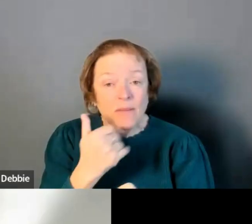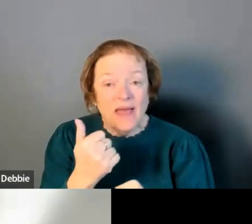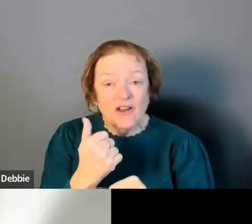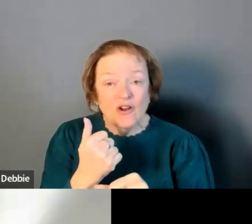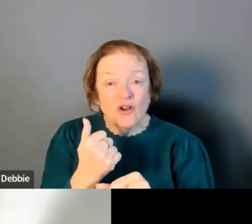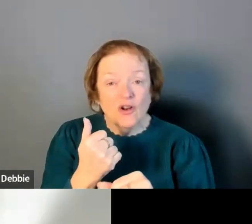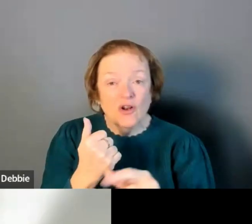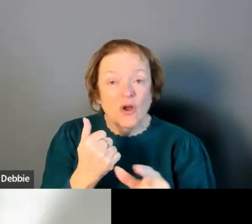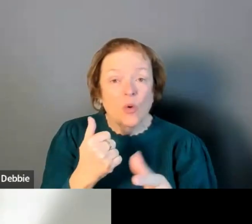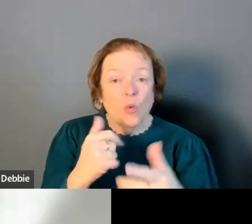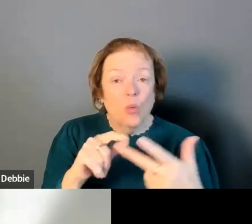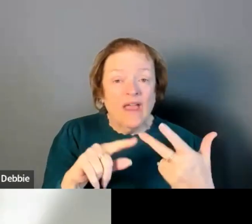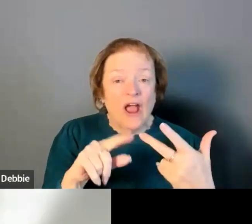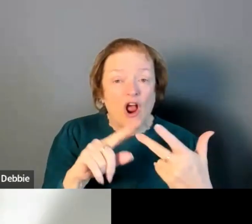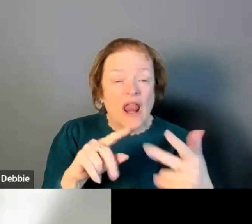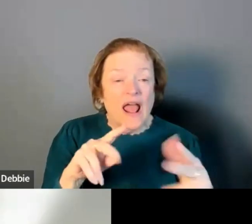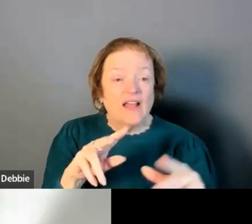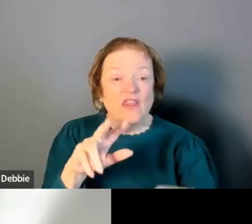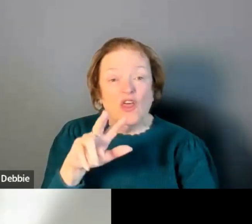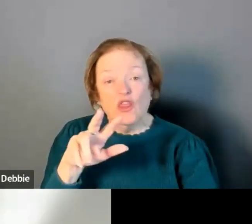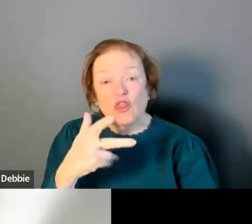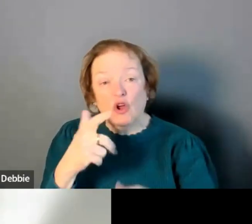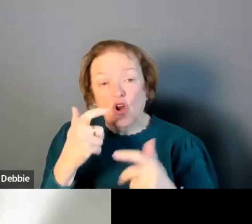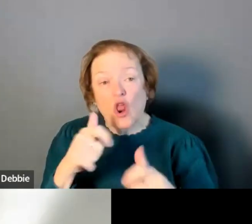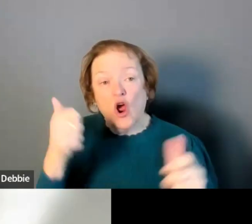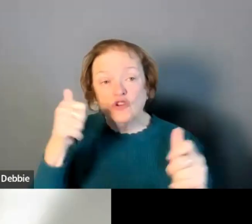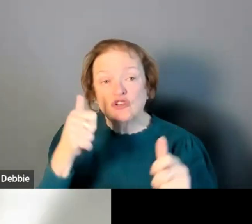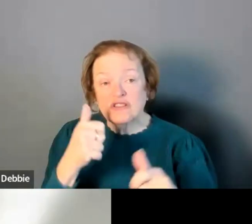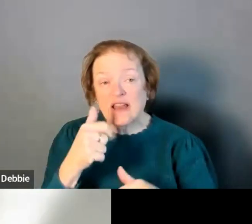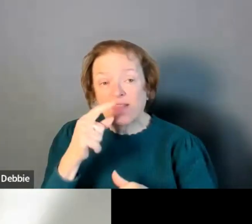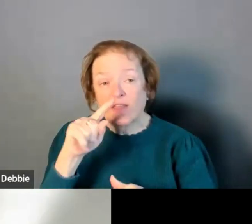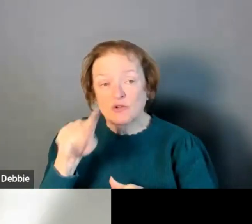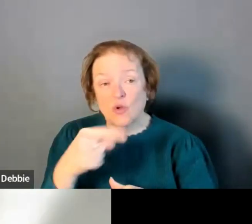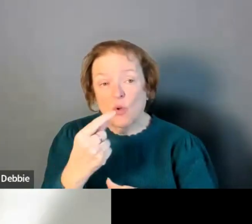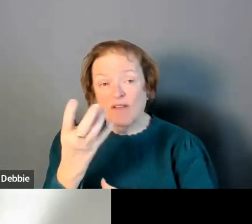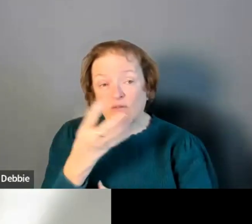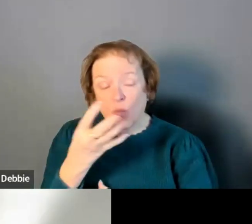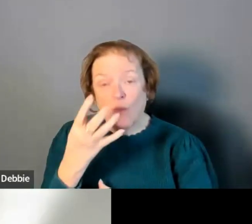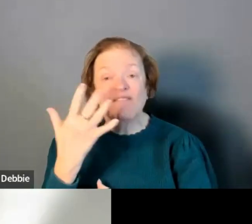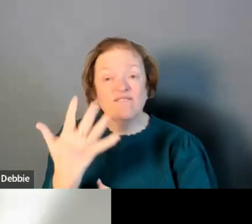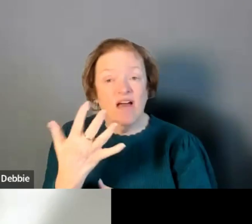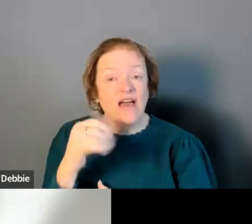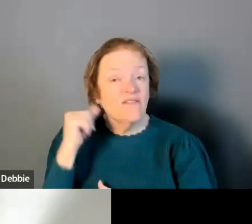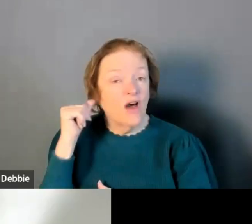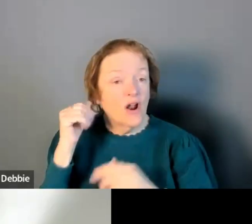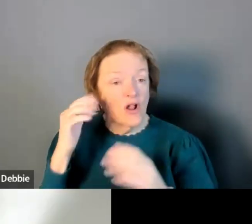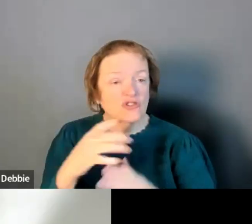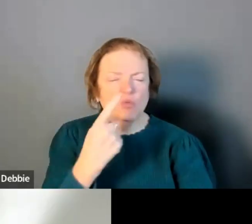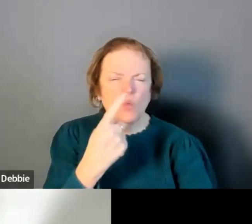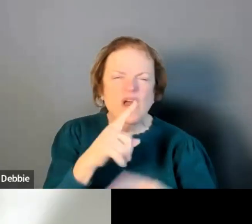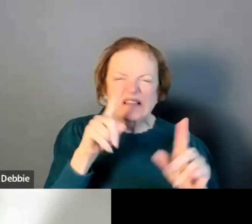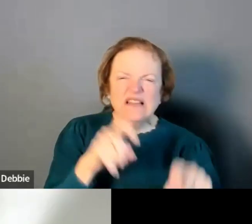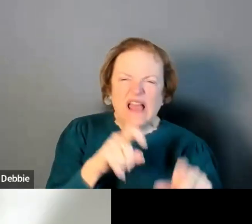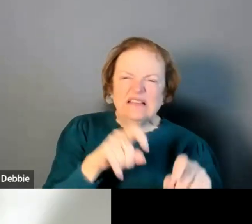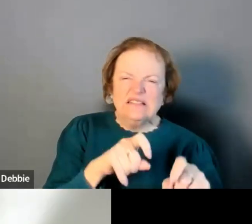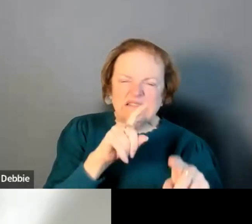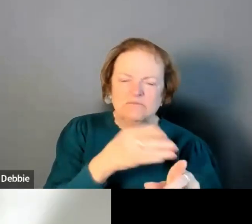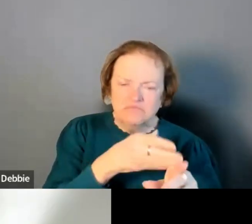third largest, and there are only four of us. We have five audiologists, one's testing, but we have four for this entire county.